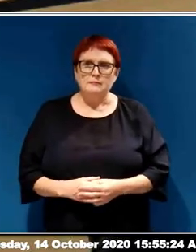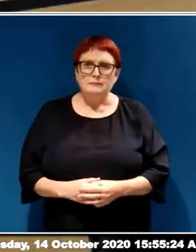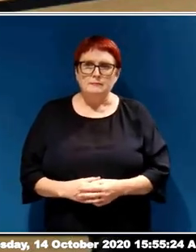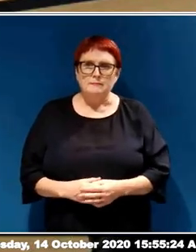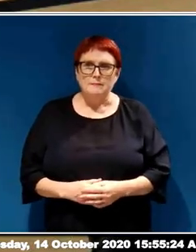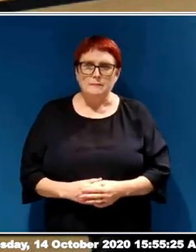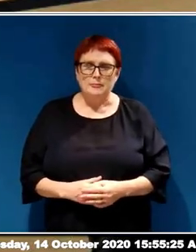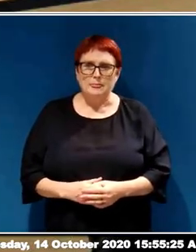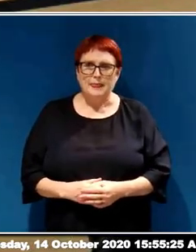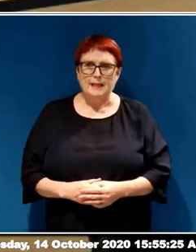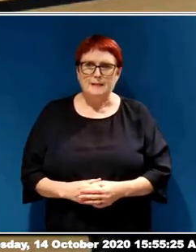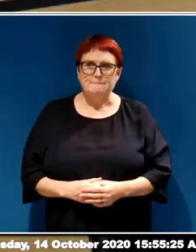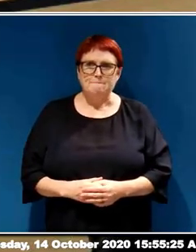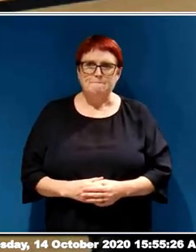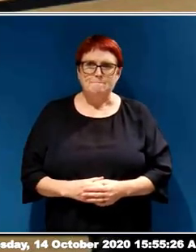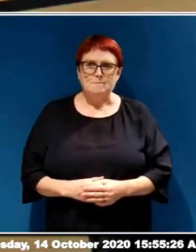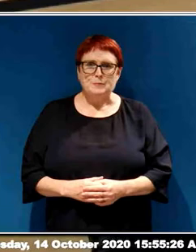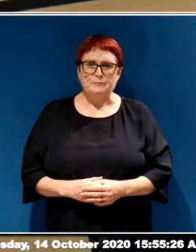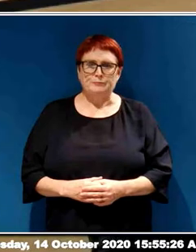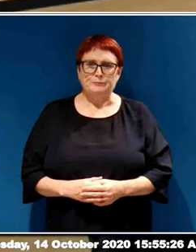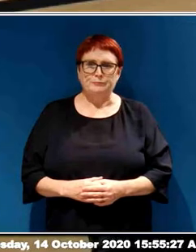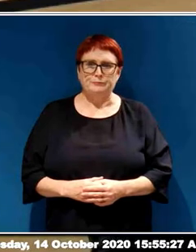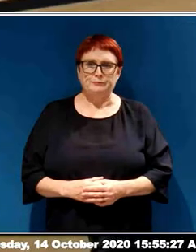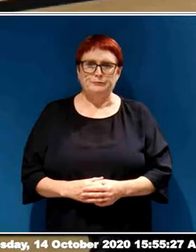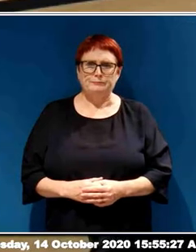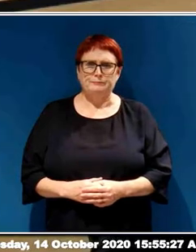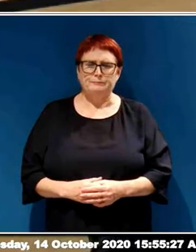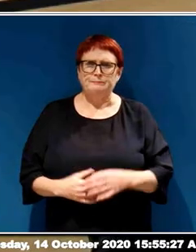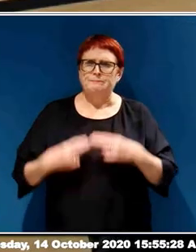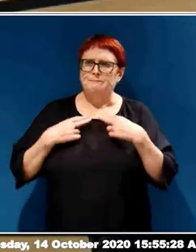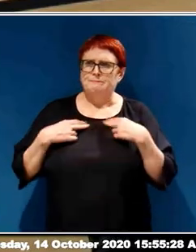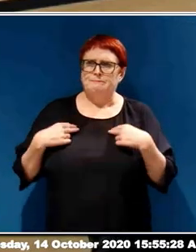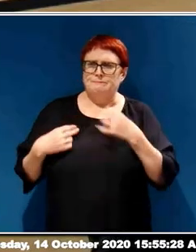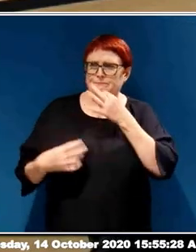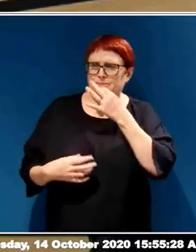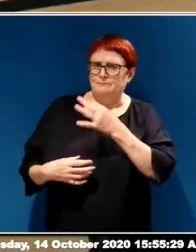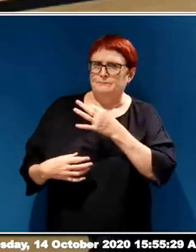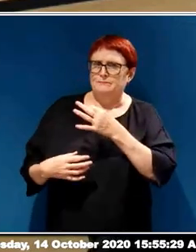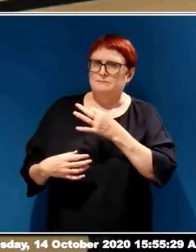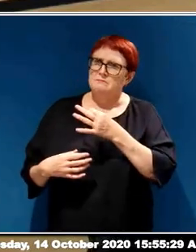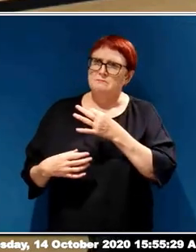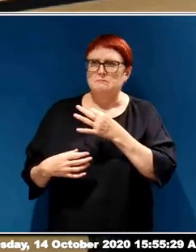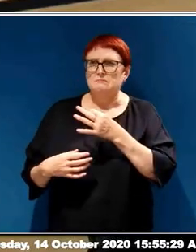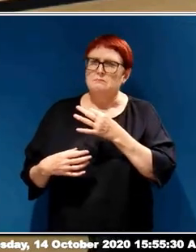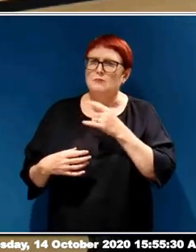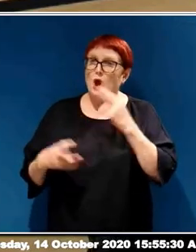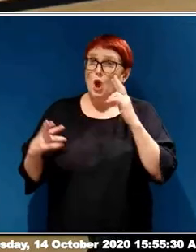Can I just ask you, this is a reasonable summary of the